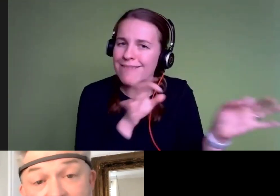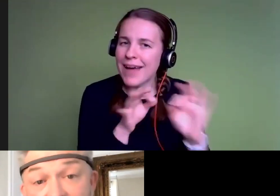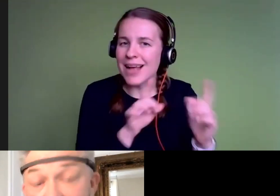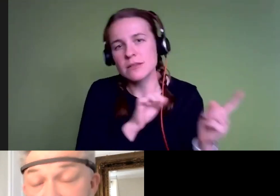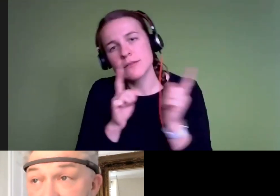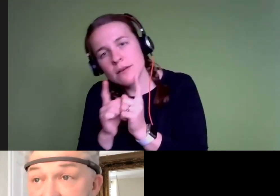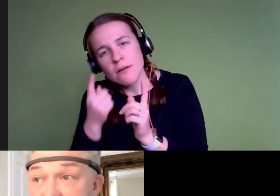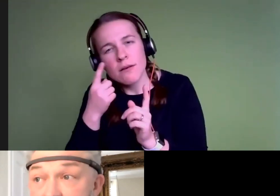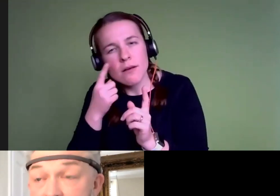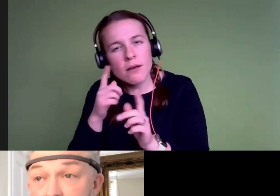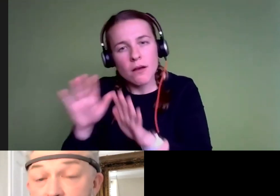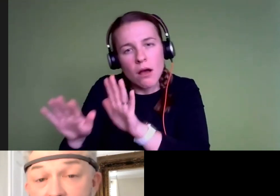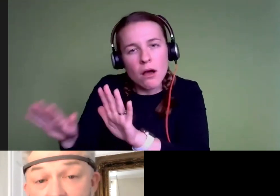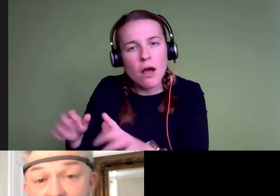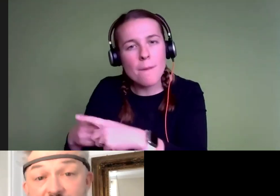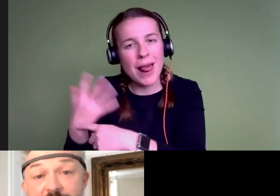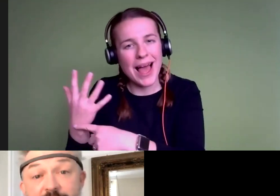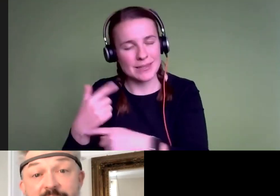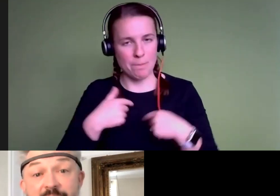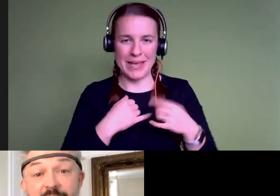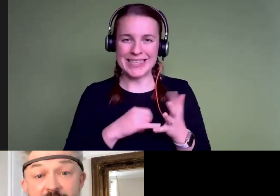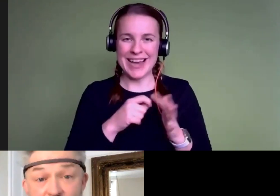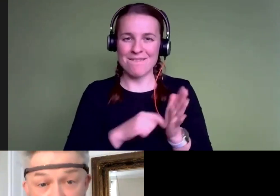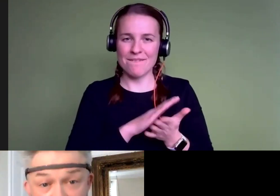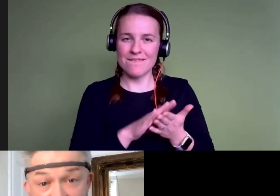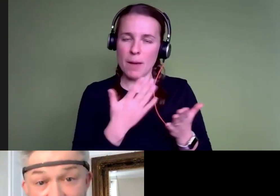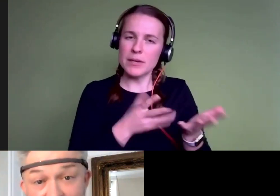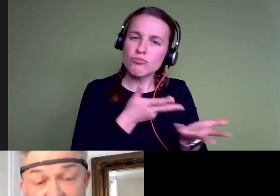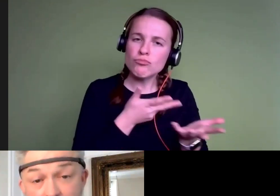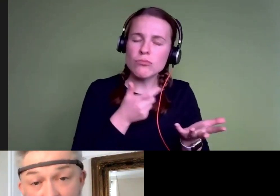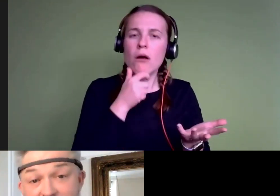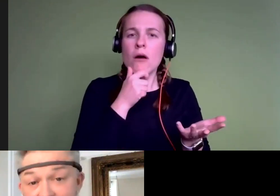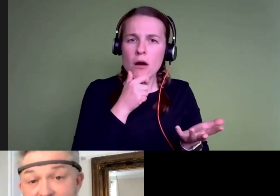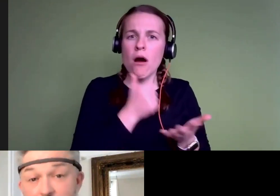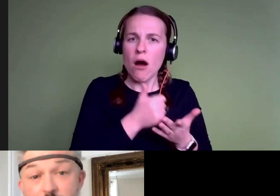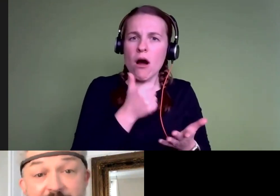. So we tried it out a little bit at Birmingham botanical Gardens where we had